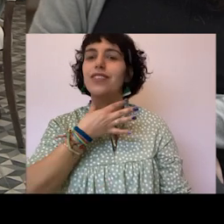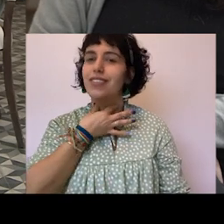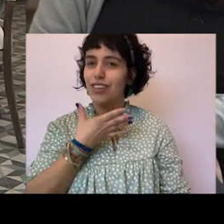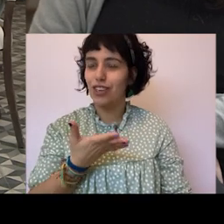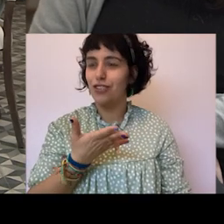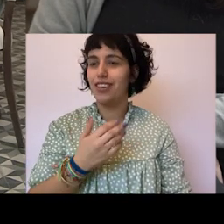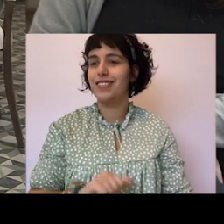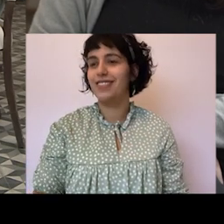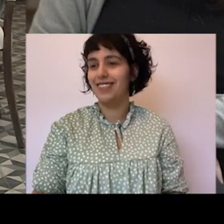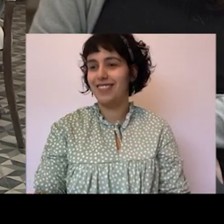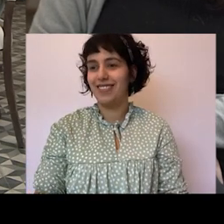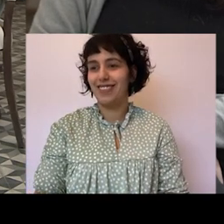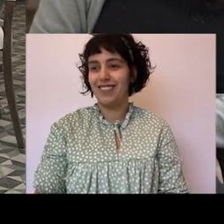And who's at the door?